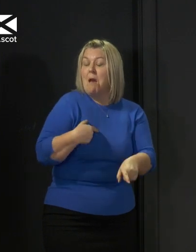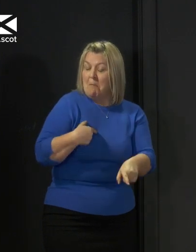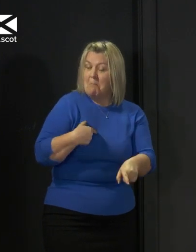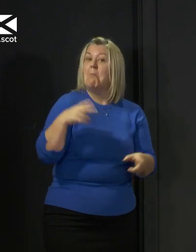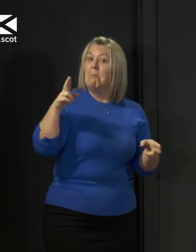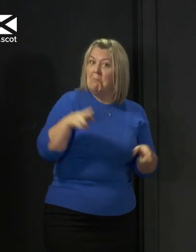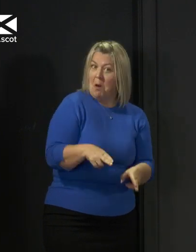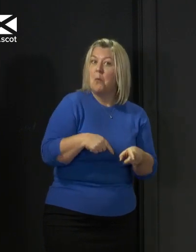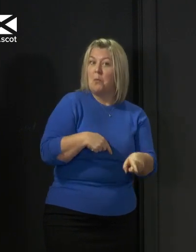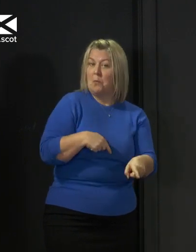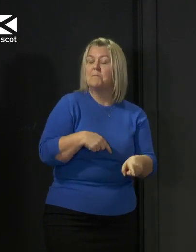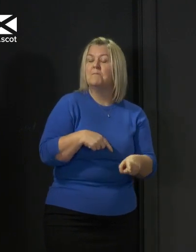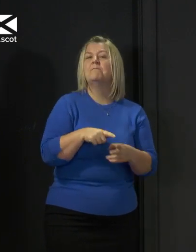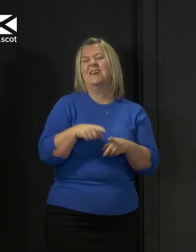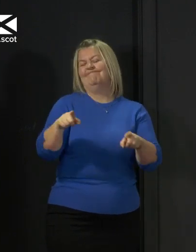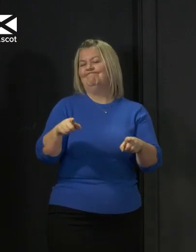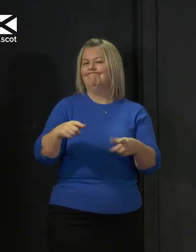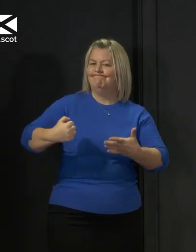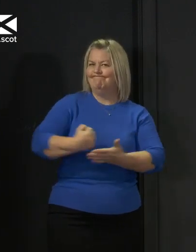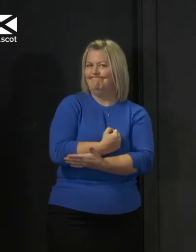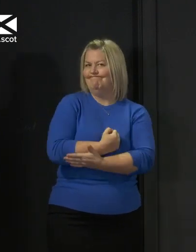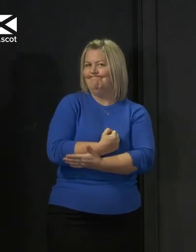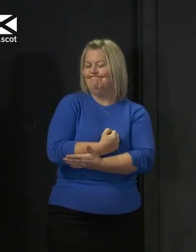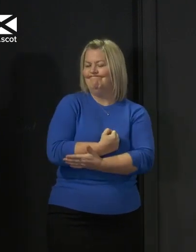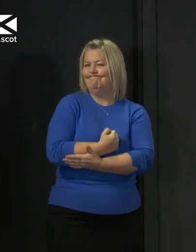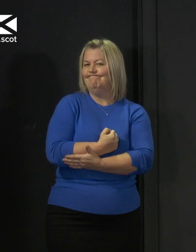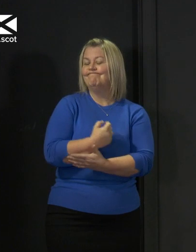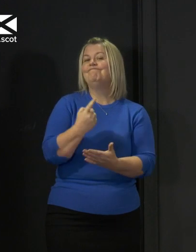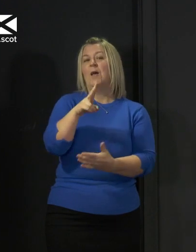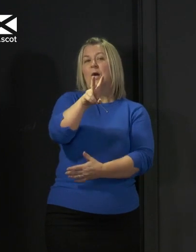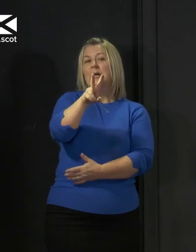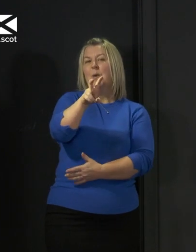in the last 24 hours I'm afraid that 12 deaths have been registered of patients